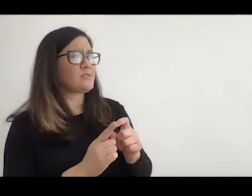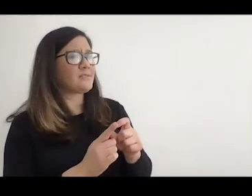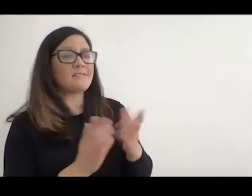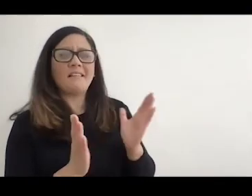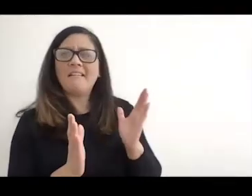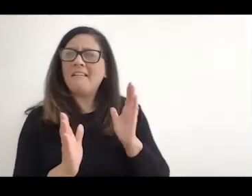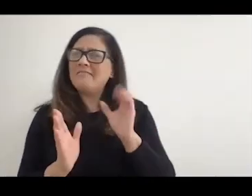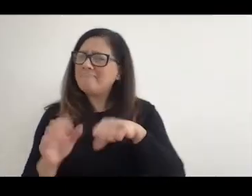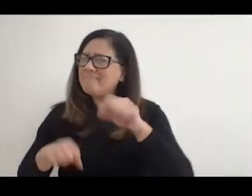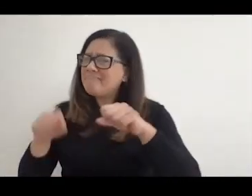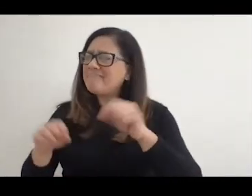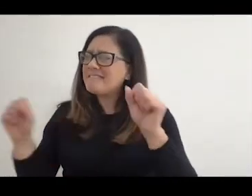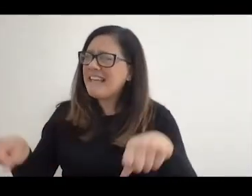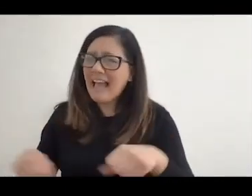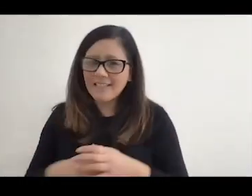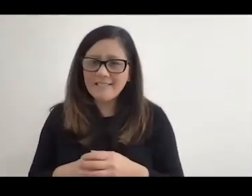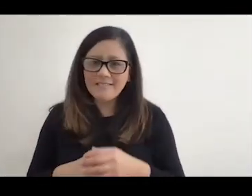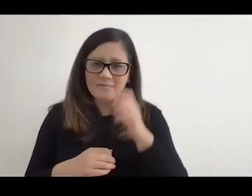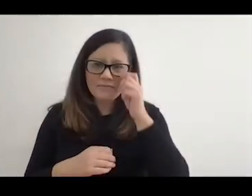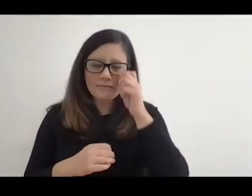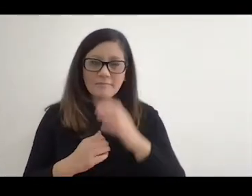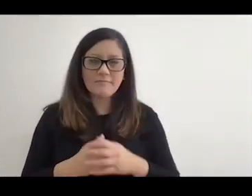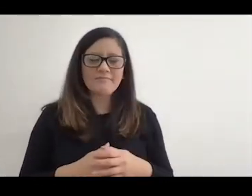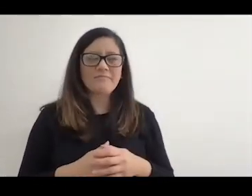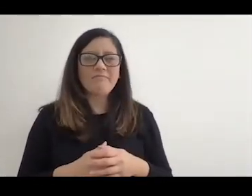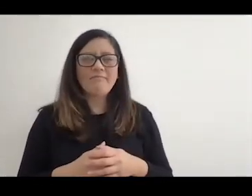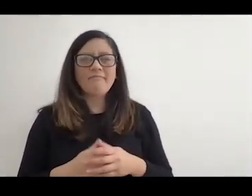I don't want someone saying that I've said something and then someone gets